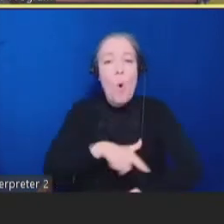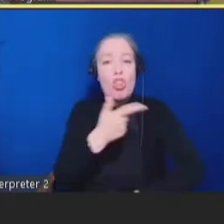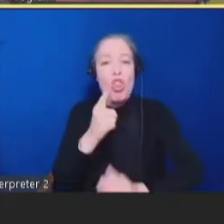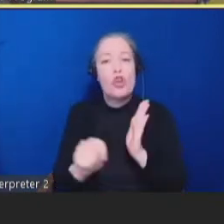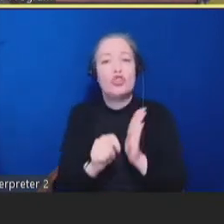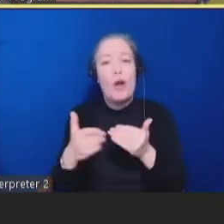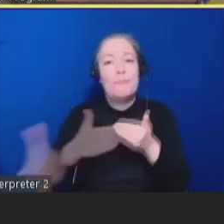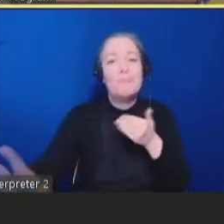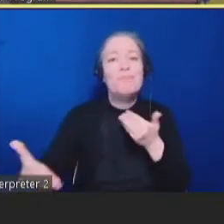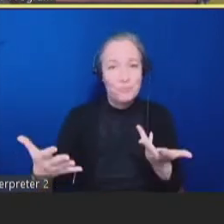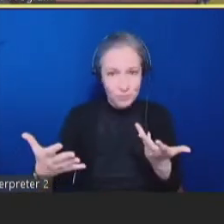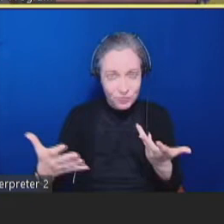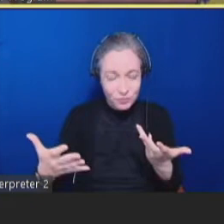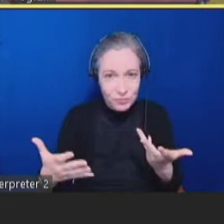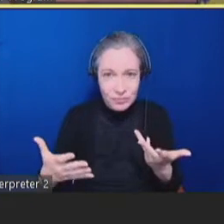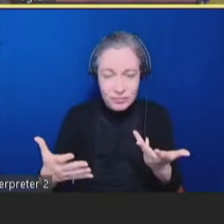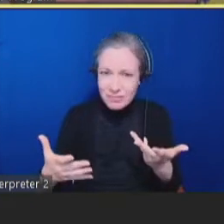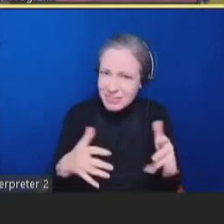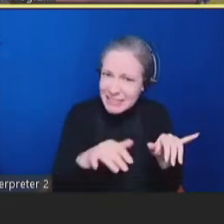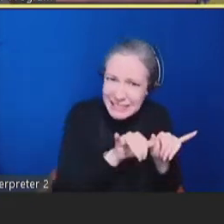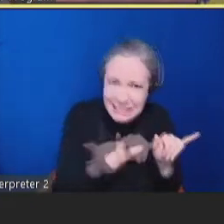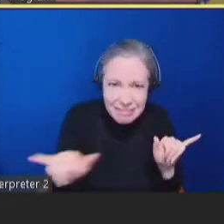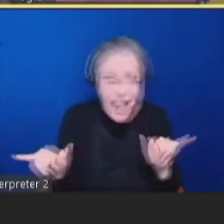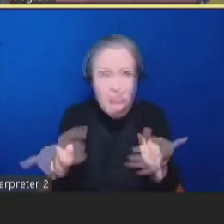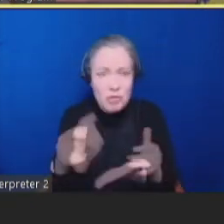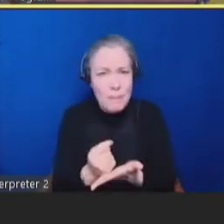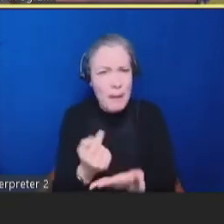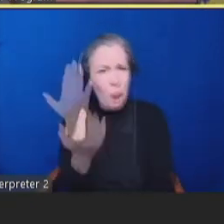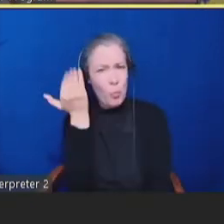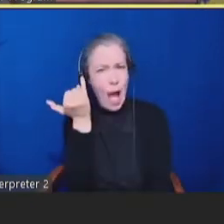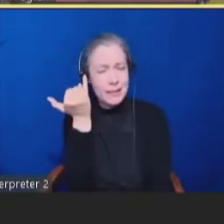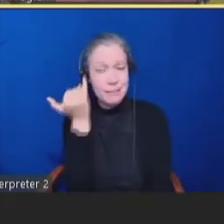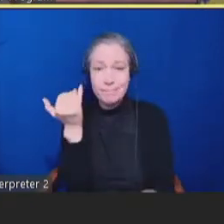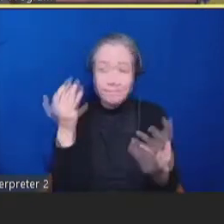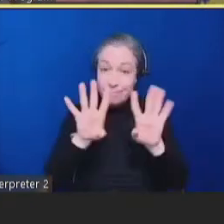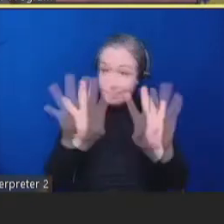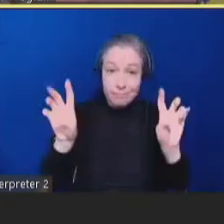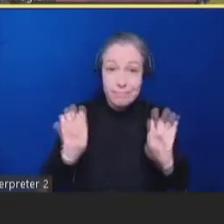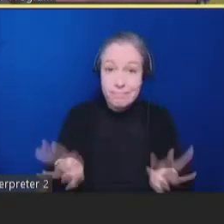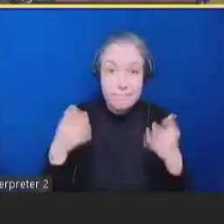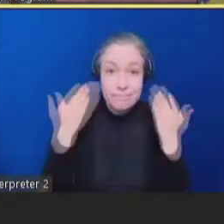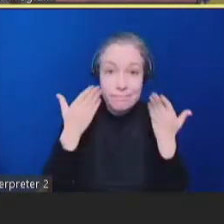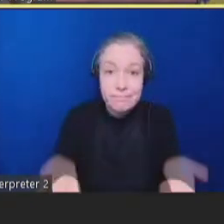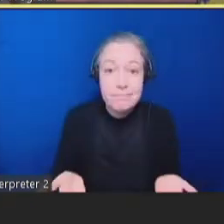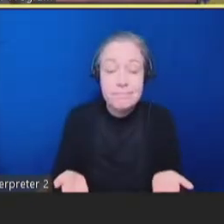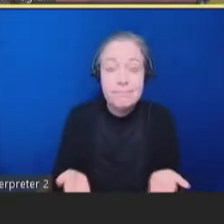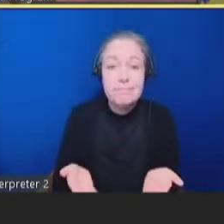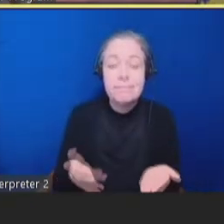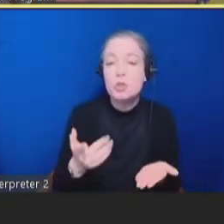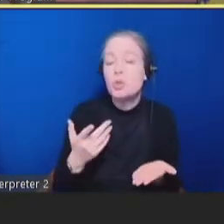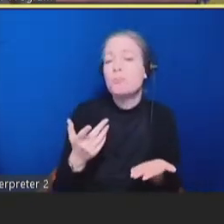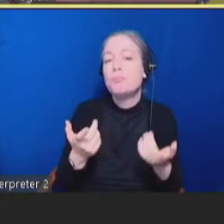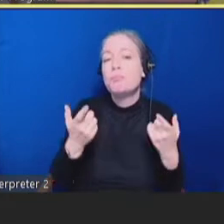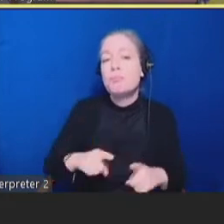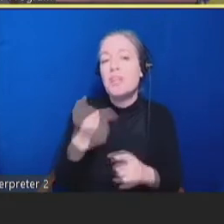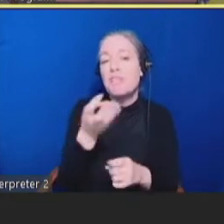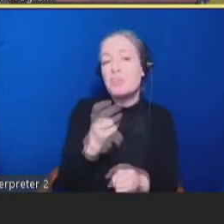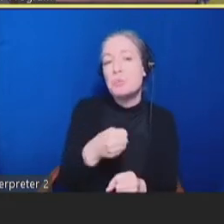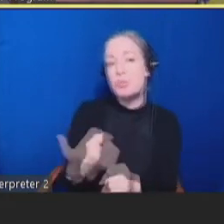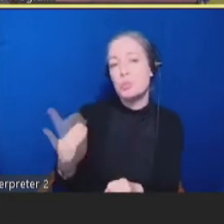treatment as all else. Why? Unknown. So, about a few years ago, we started a program at Memorial